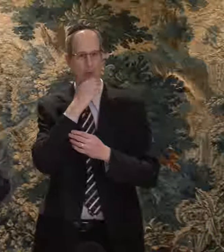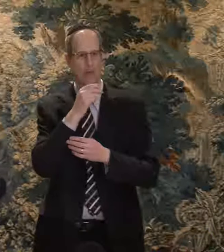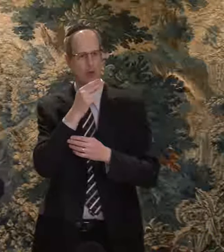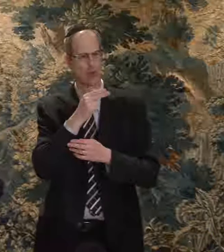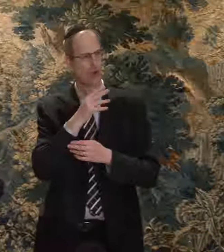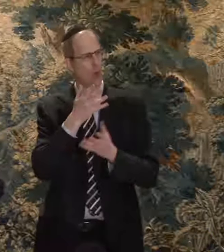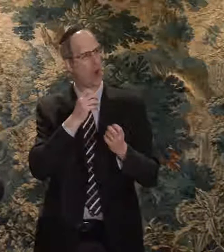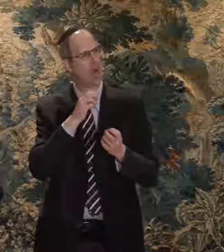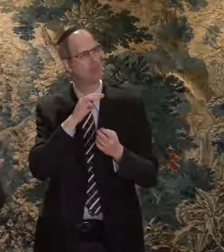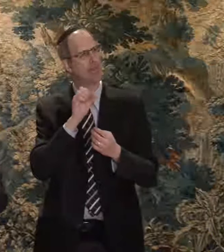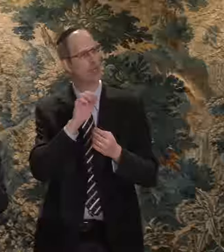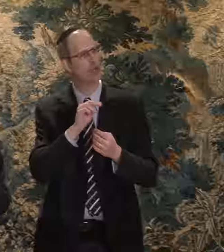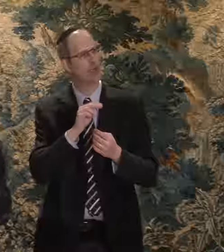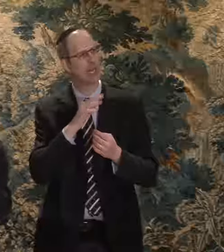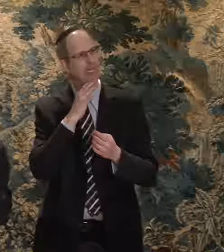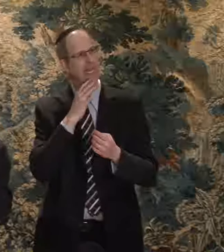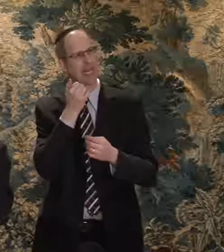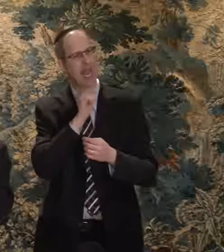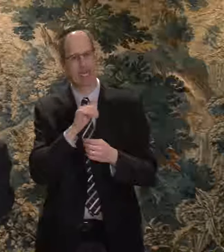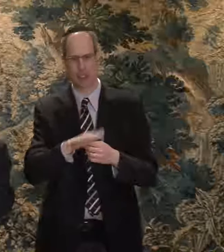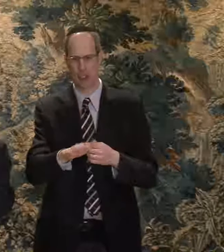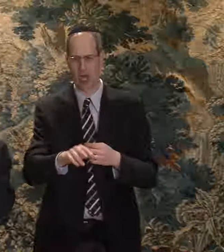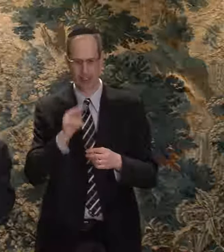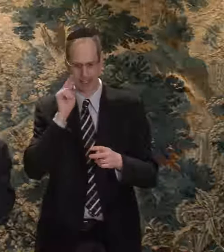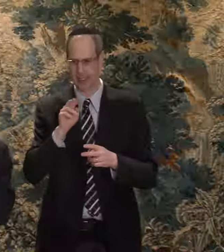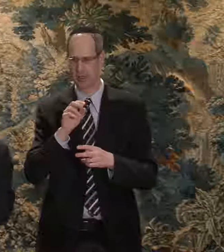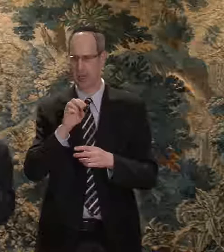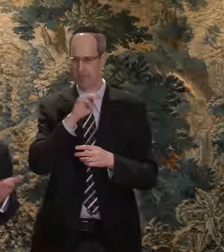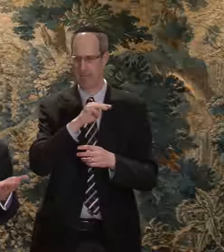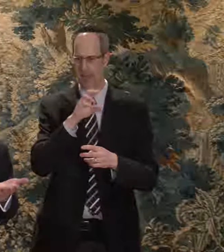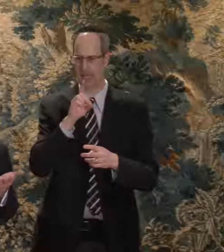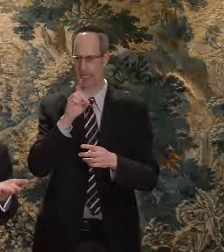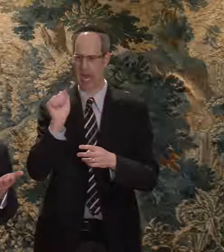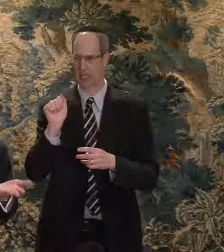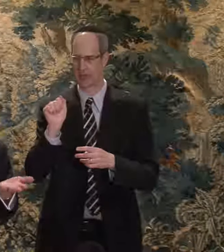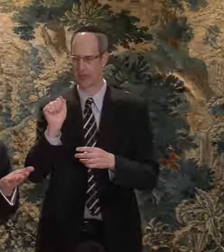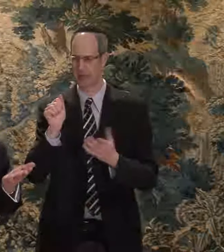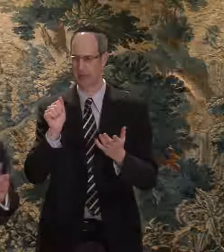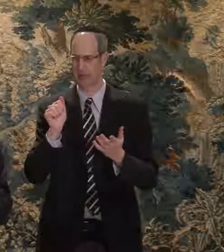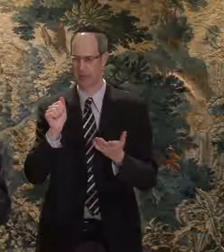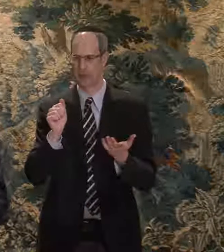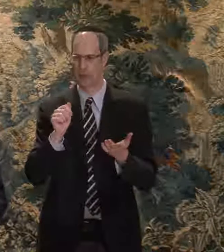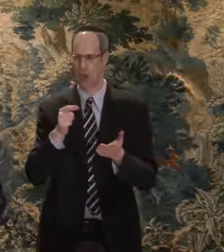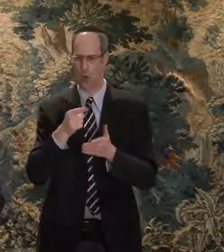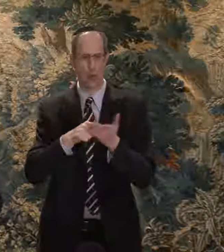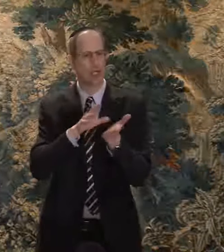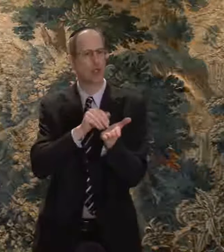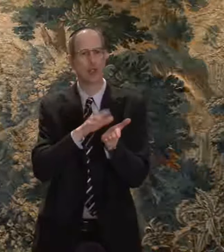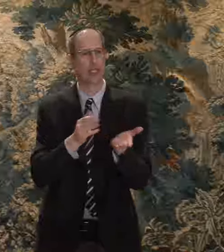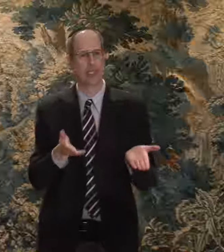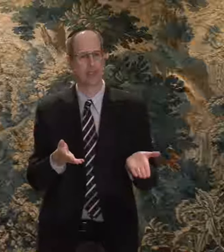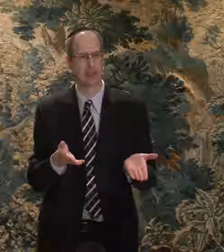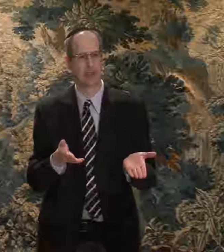you have to tell us that any child can look at the letters mem I love Donald and he sees it's olive told them what are we teaching here and listen to what